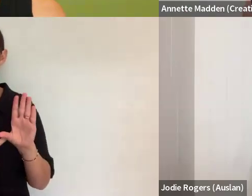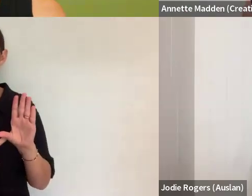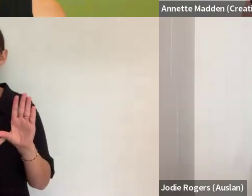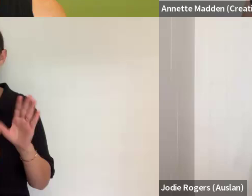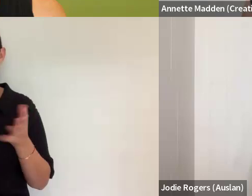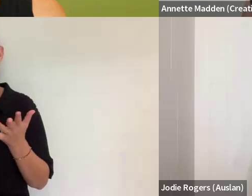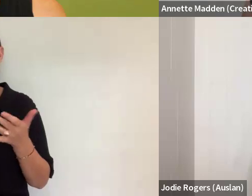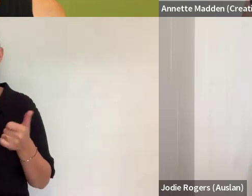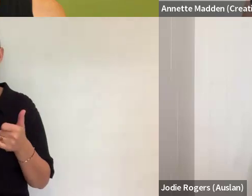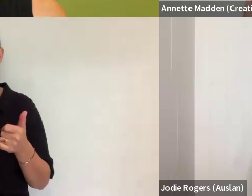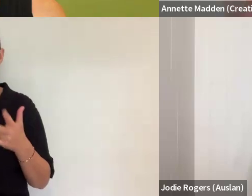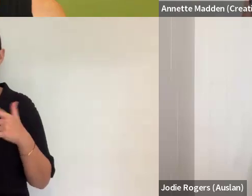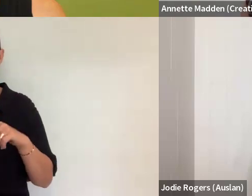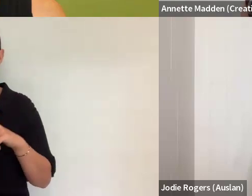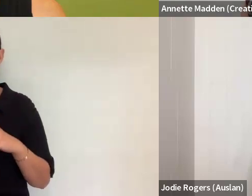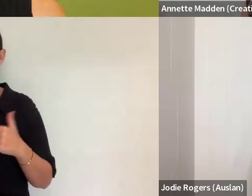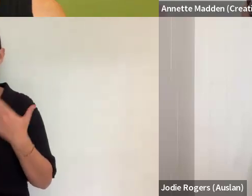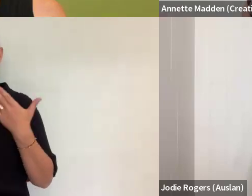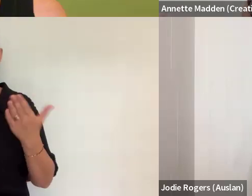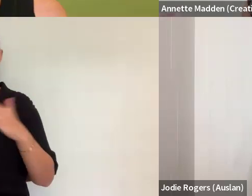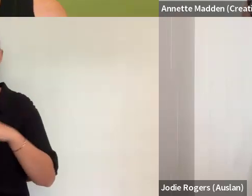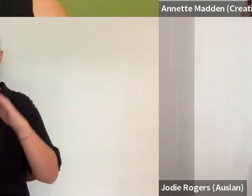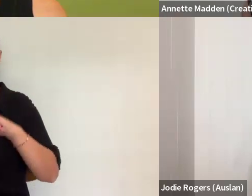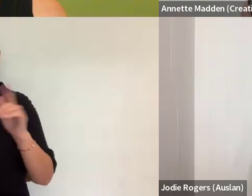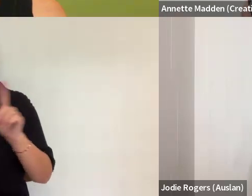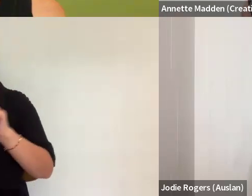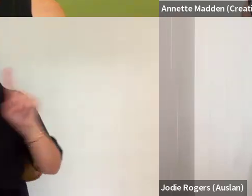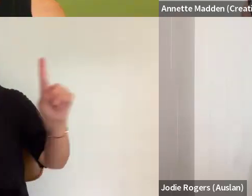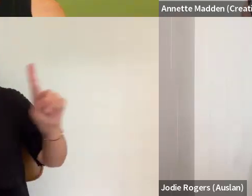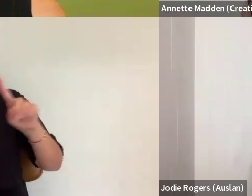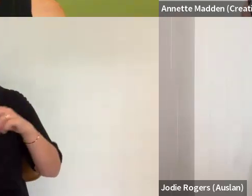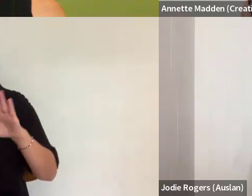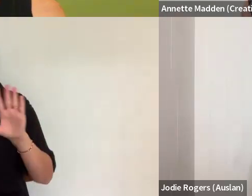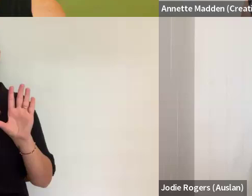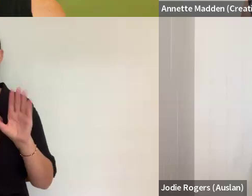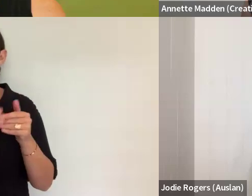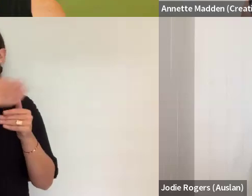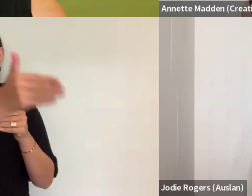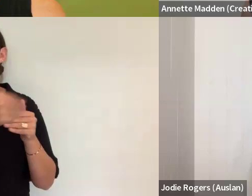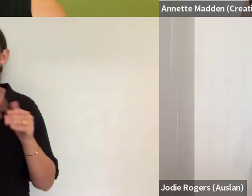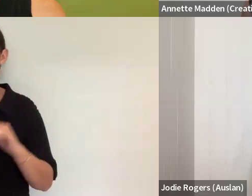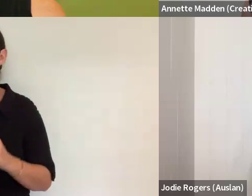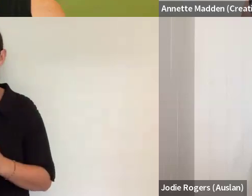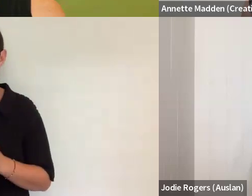a year in or two years in, to what is needed